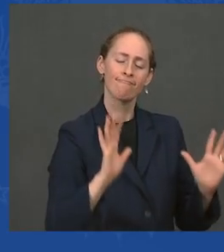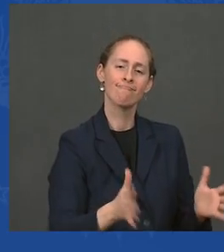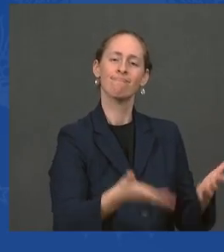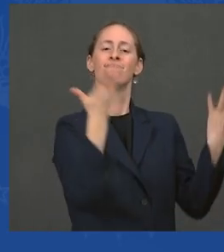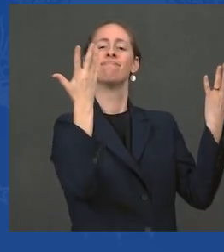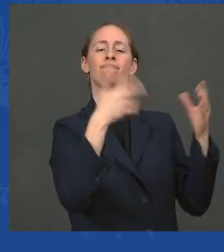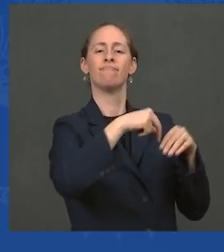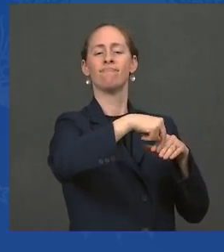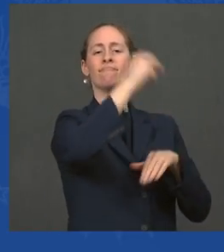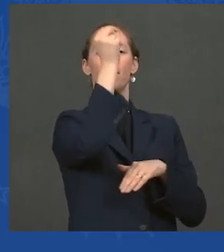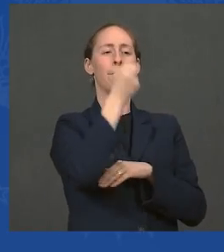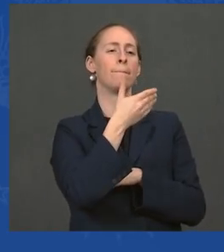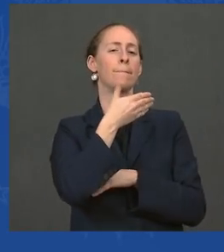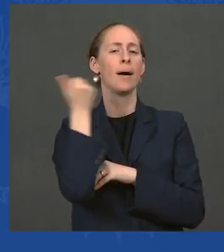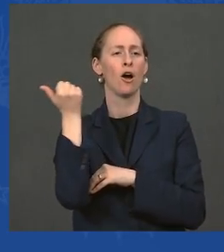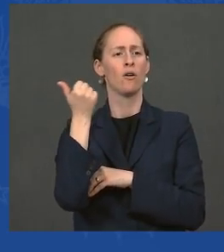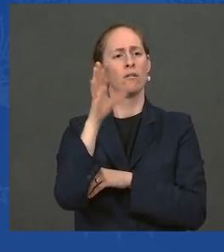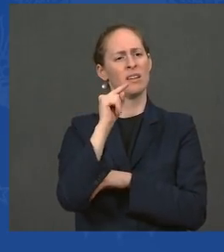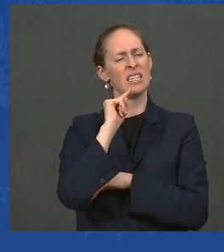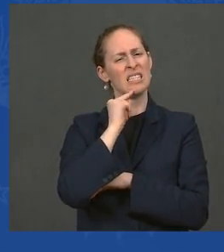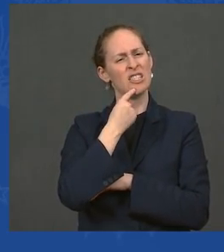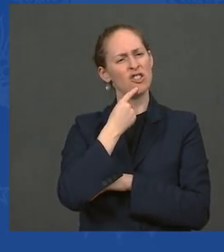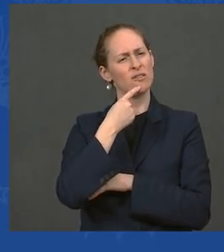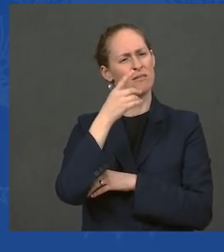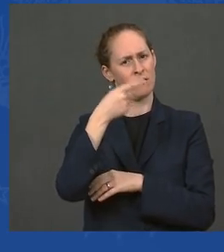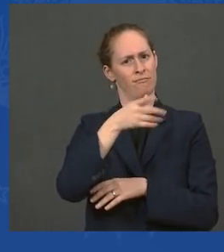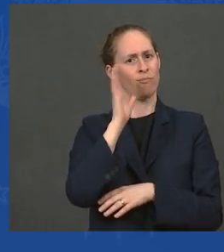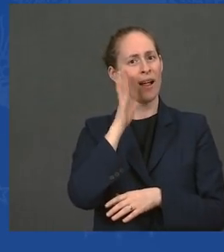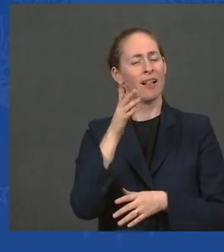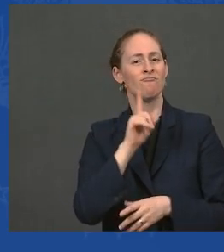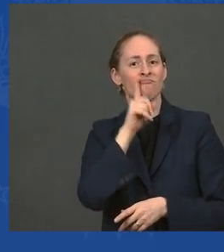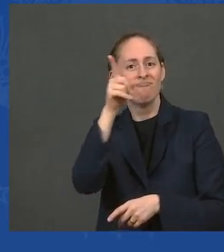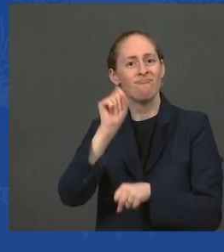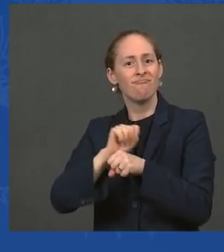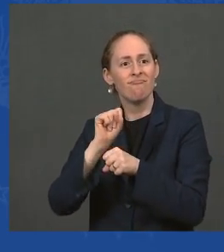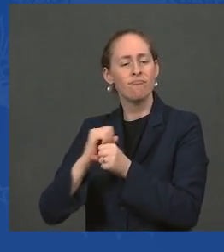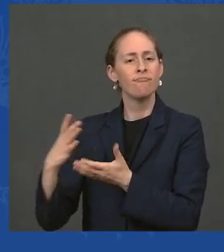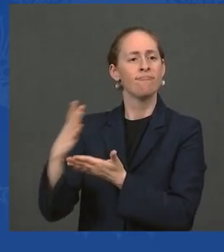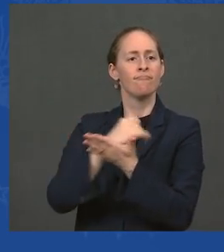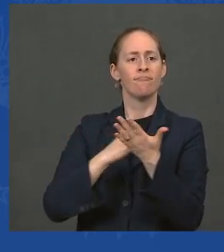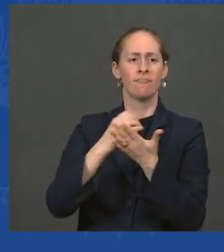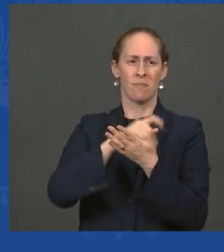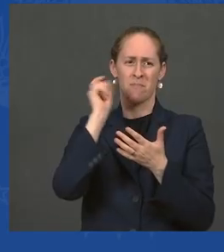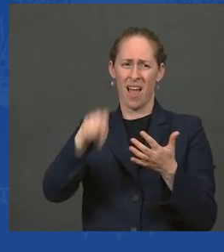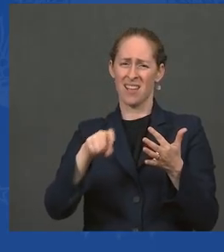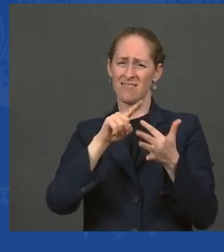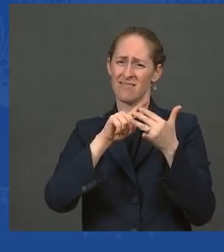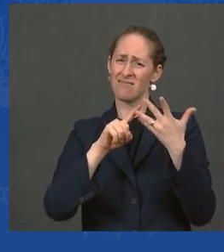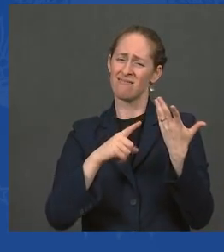Real serious work and it needs to get done. Folks, it isn't enough just to invest